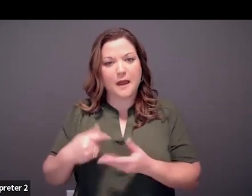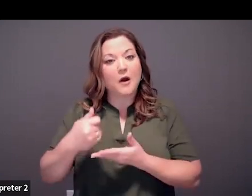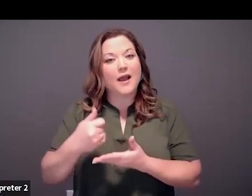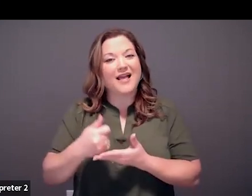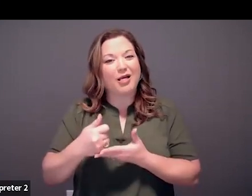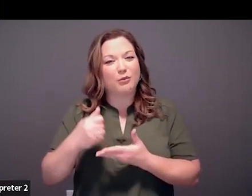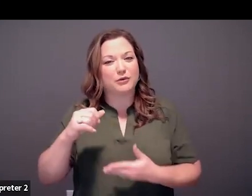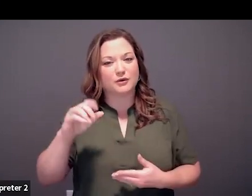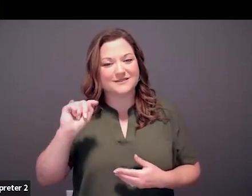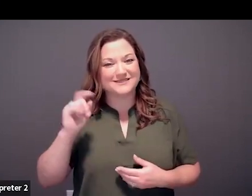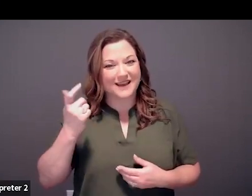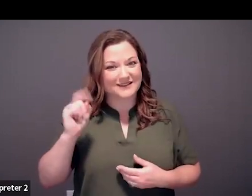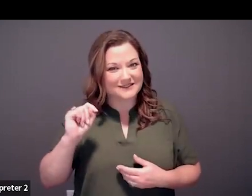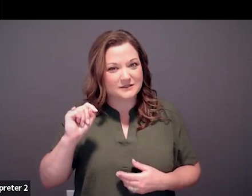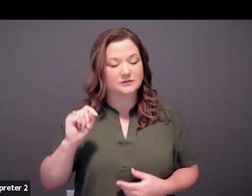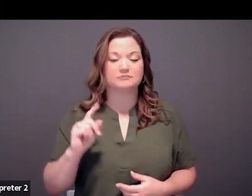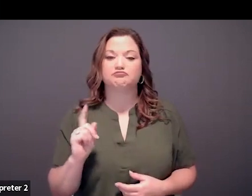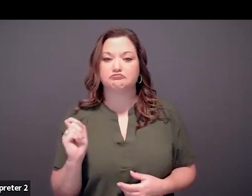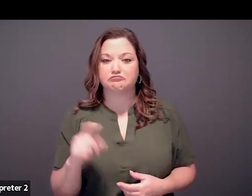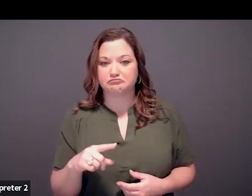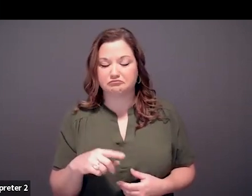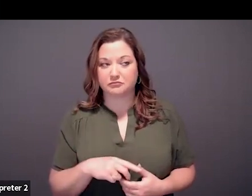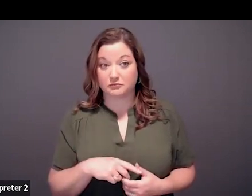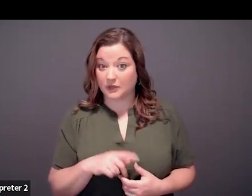should that just be in a div